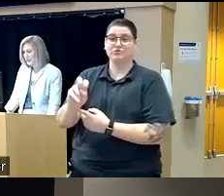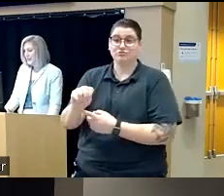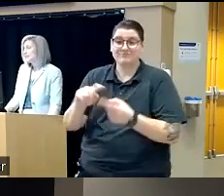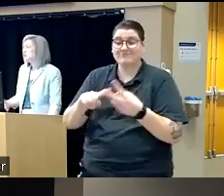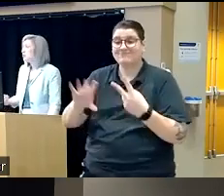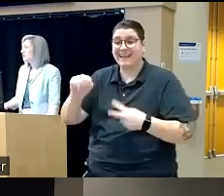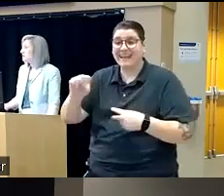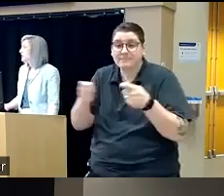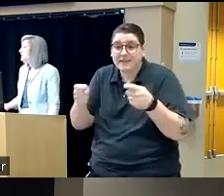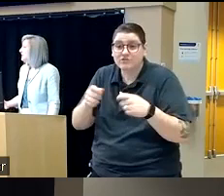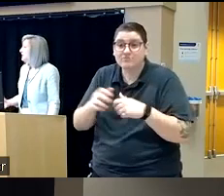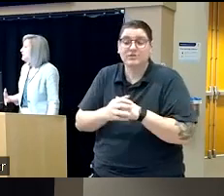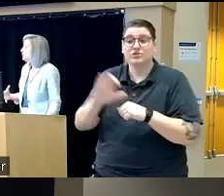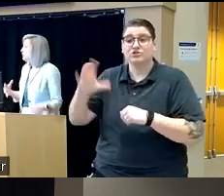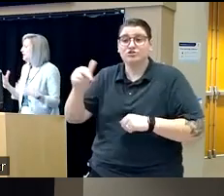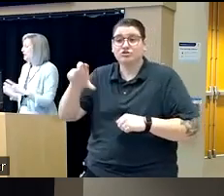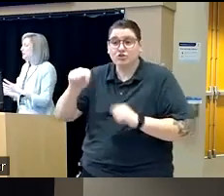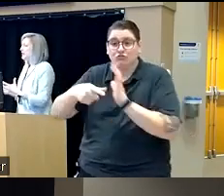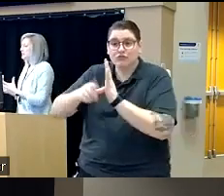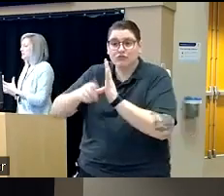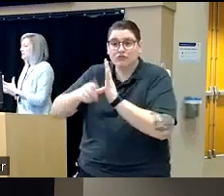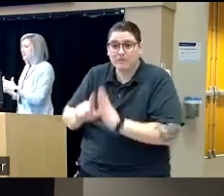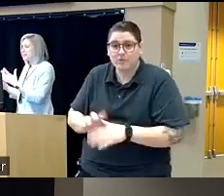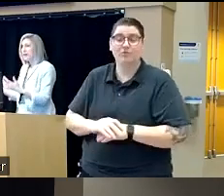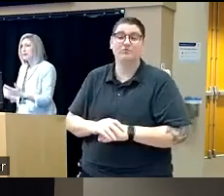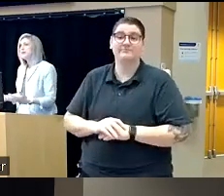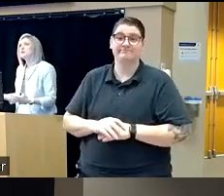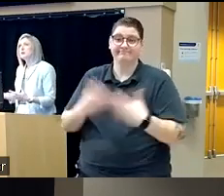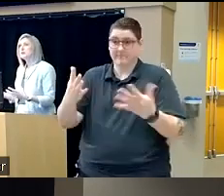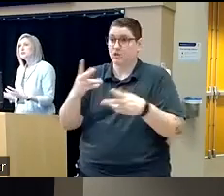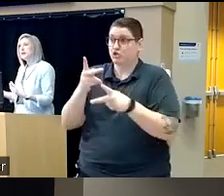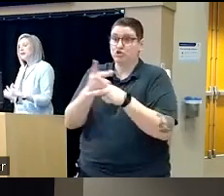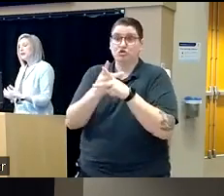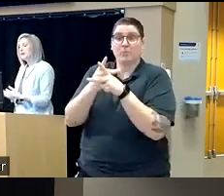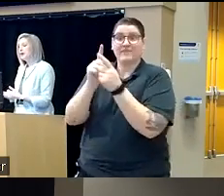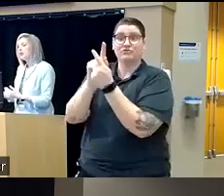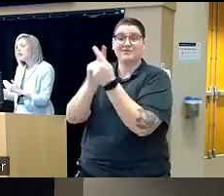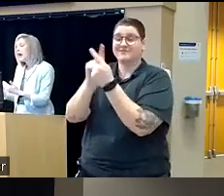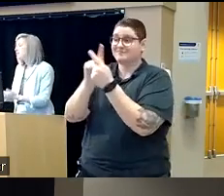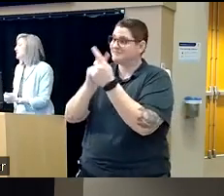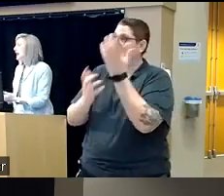and supervision so you feel like you're as a therapist you may be spending a lot of time